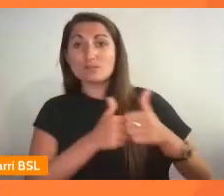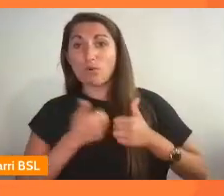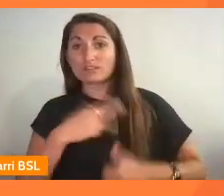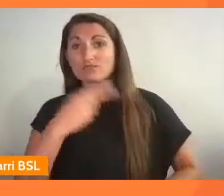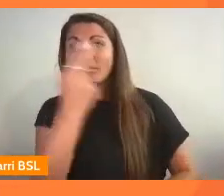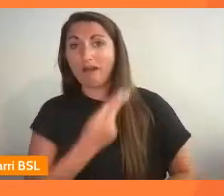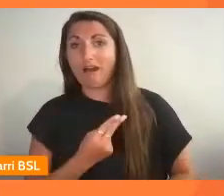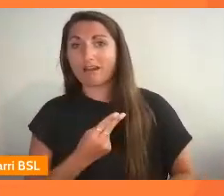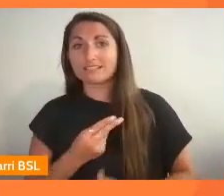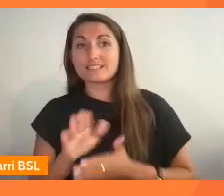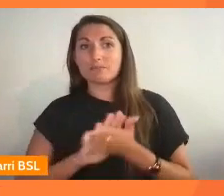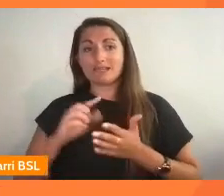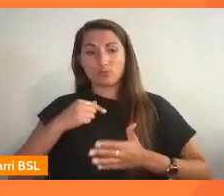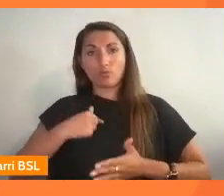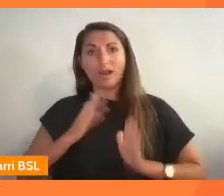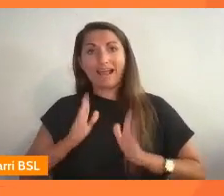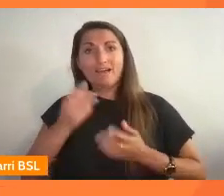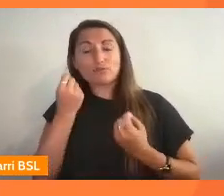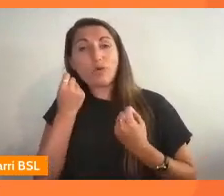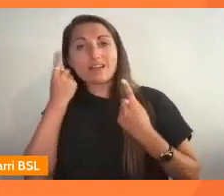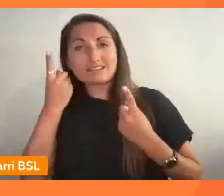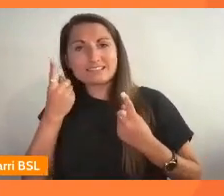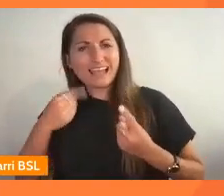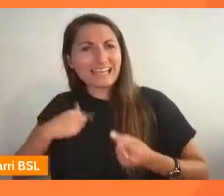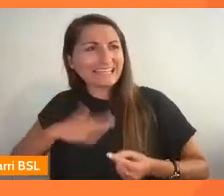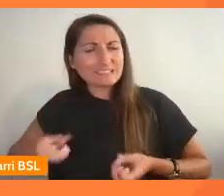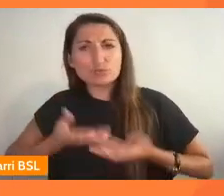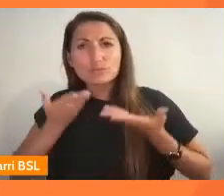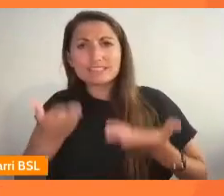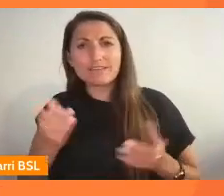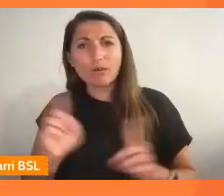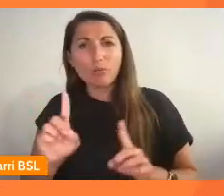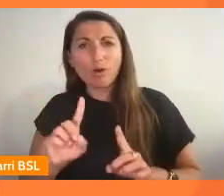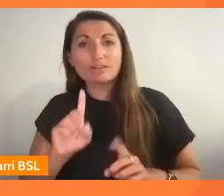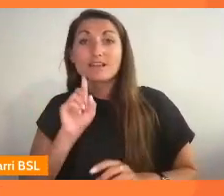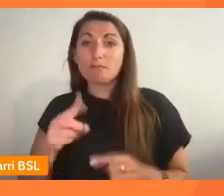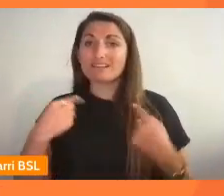we have to give and also allowing both our audiences, our communities